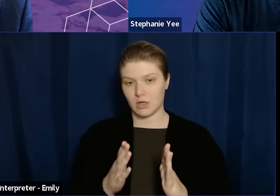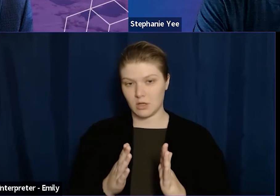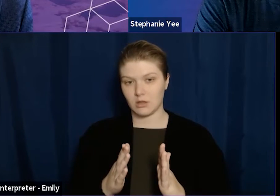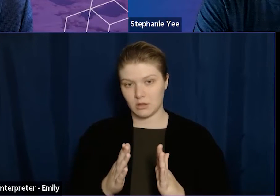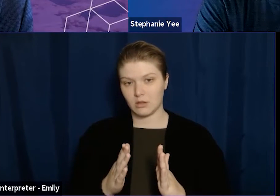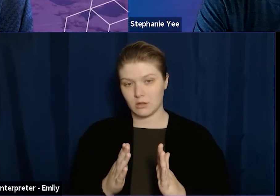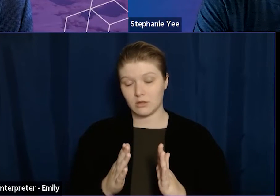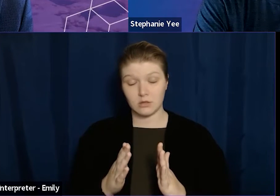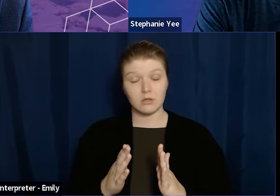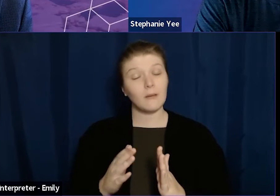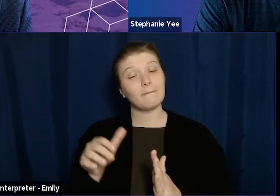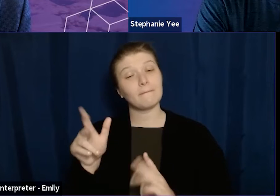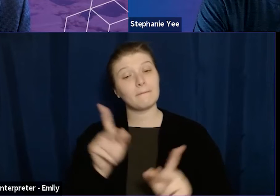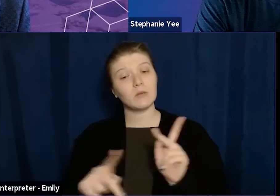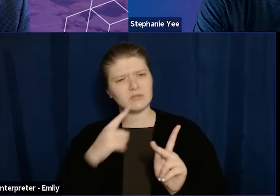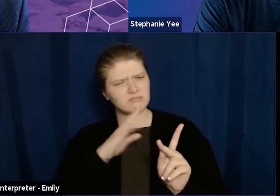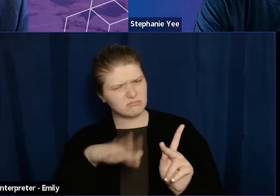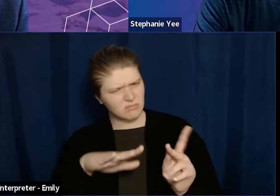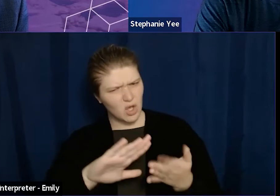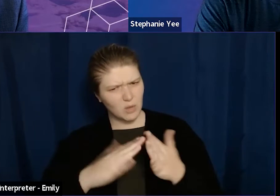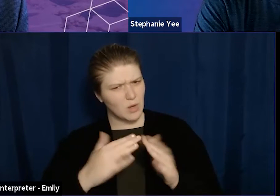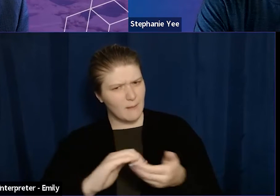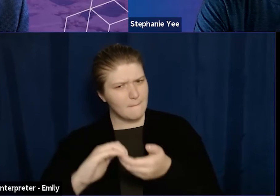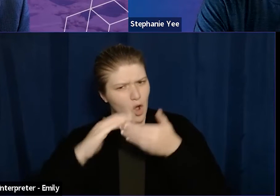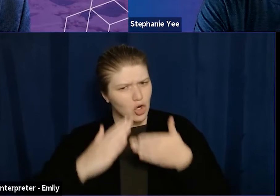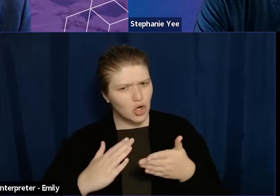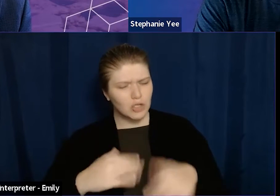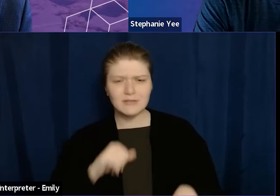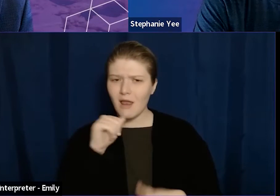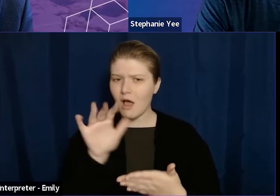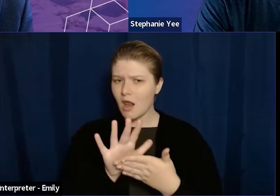and other non-academic investigators also be required to create bios and Current